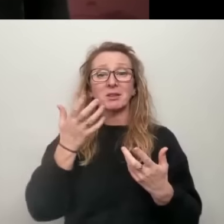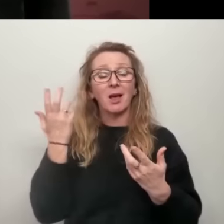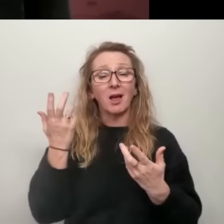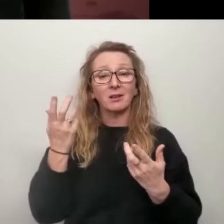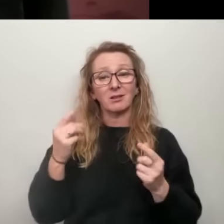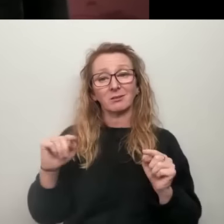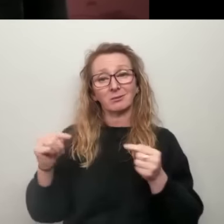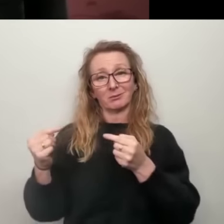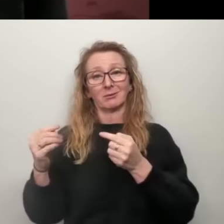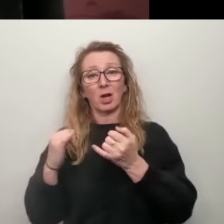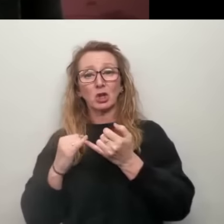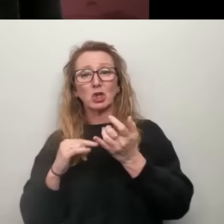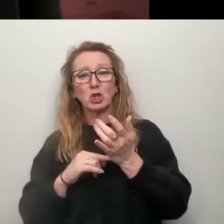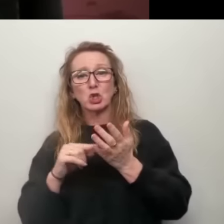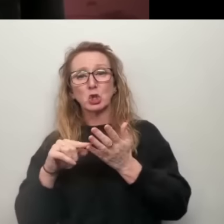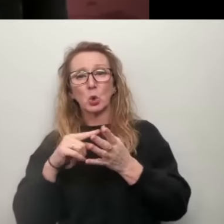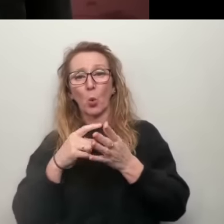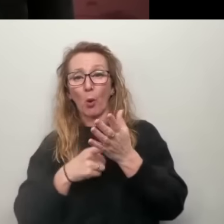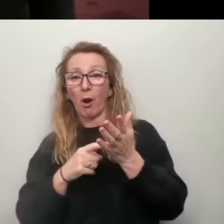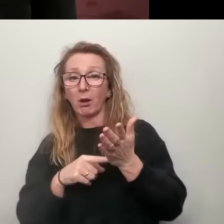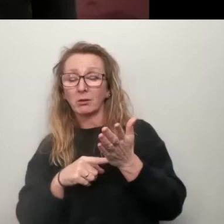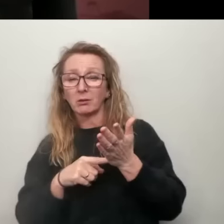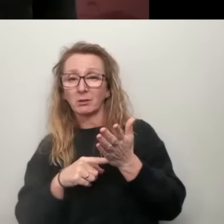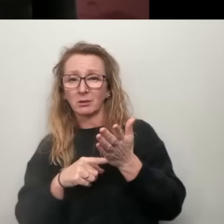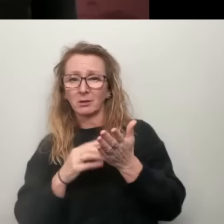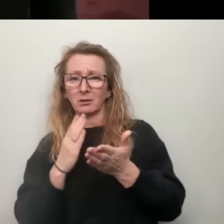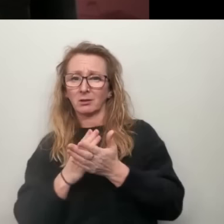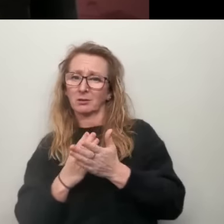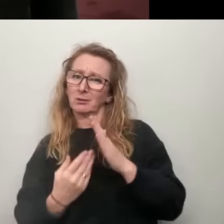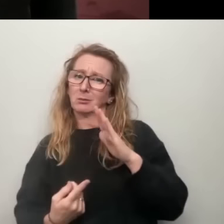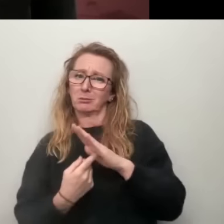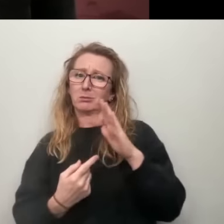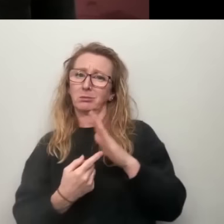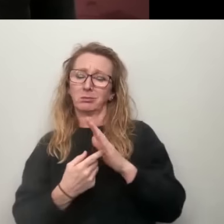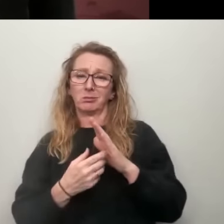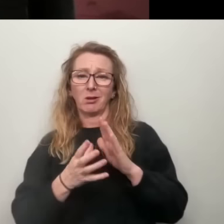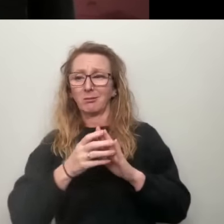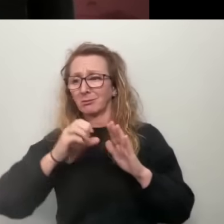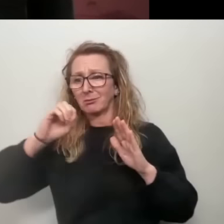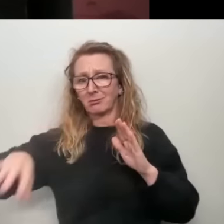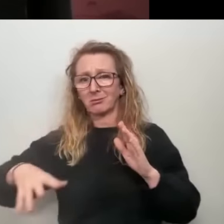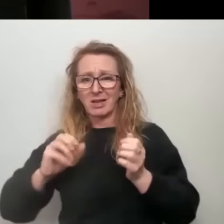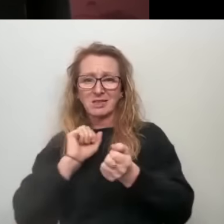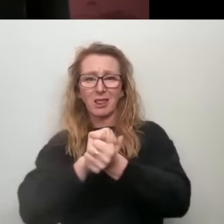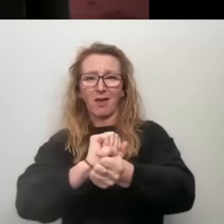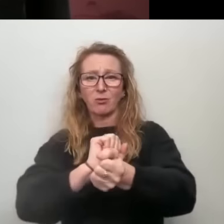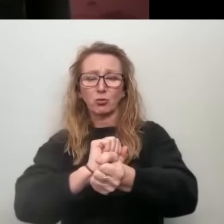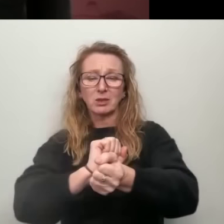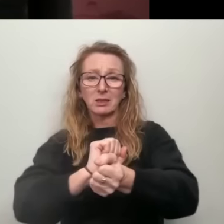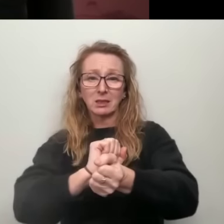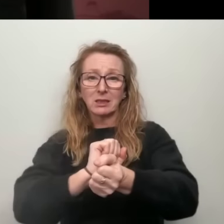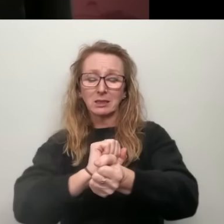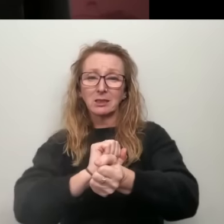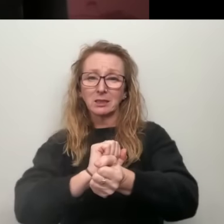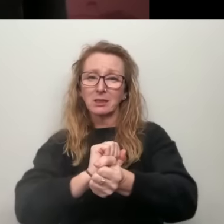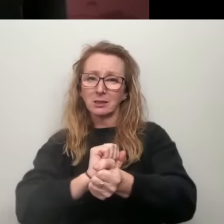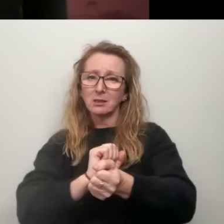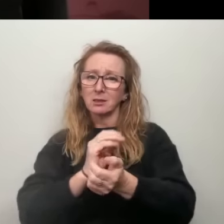This case was instrumental in Britain's eventual abolition of slavery and the slave trade, but much about the central figure.